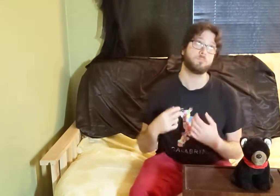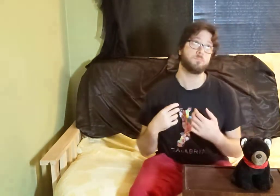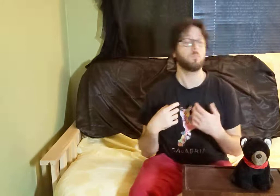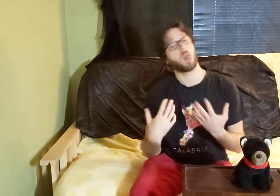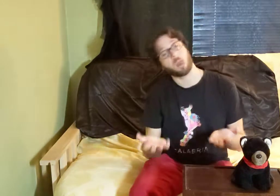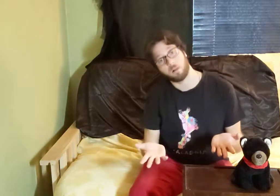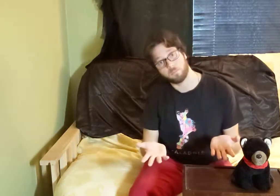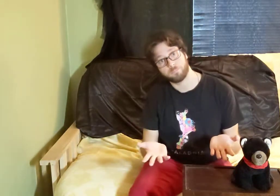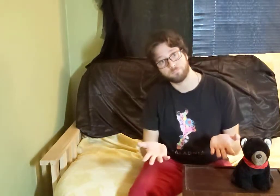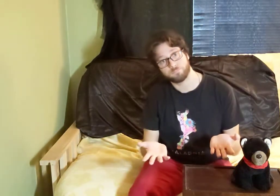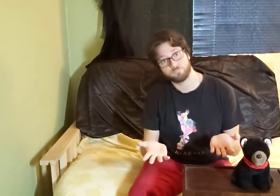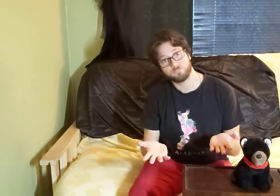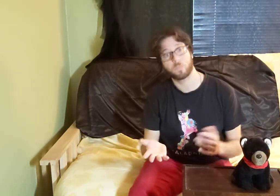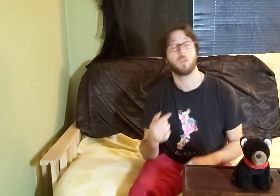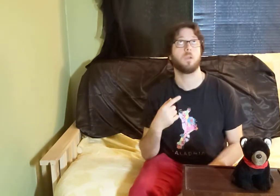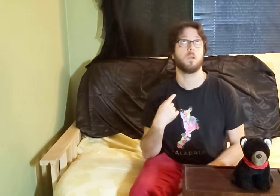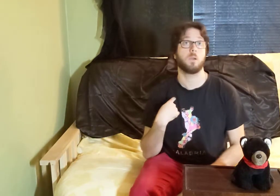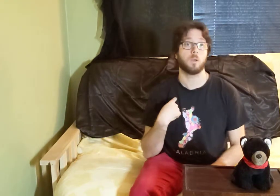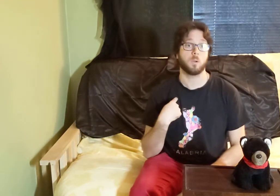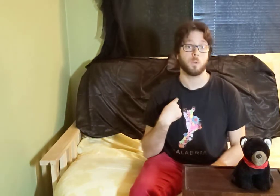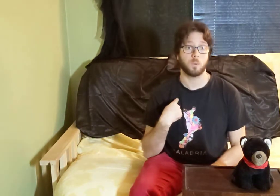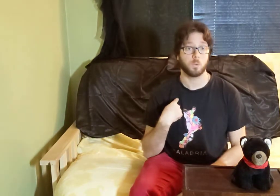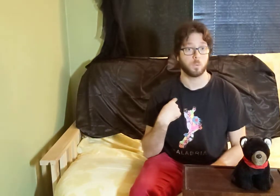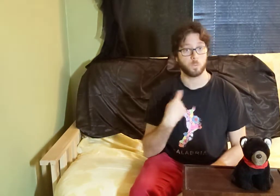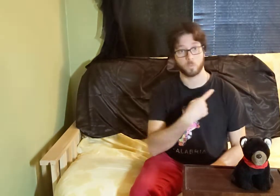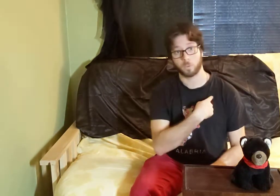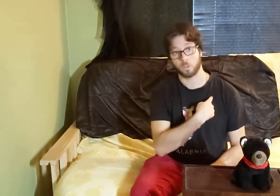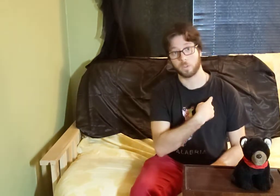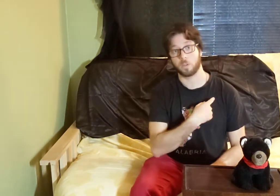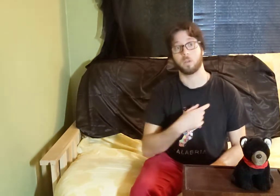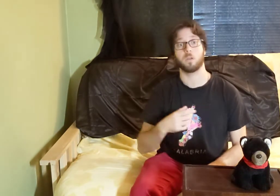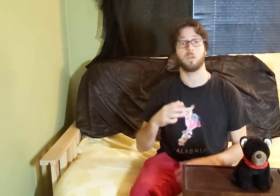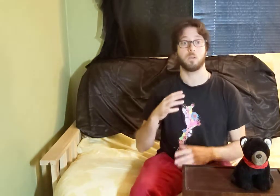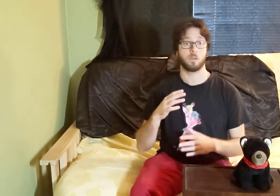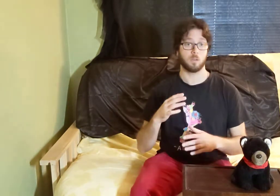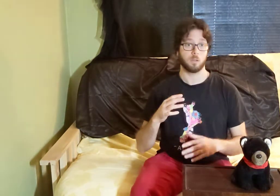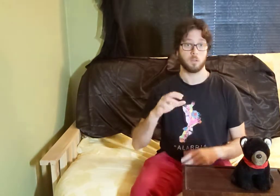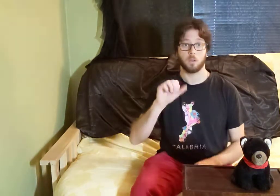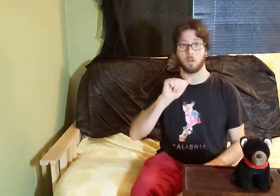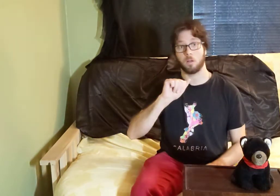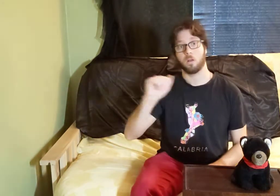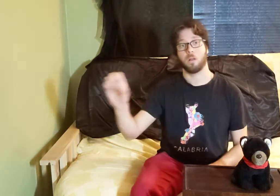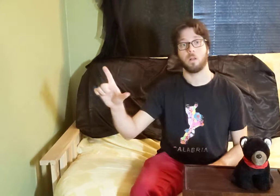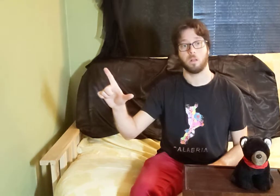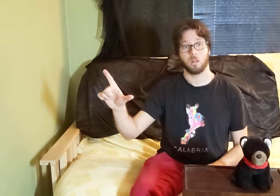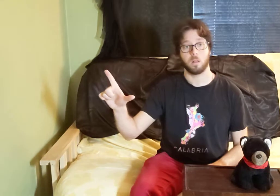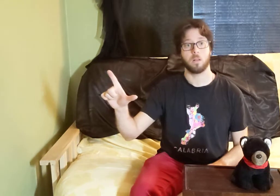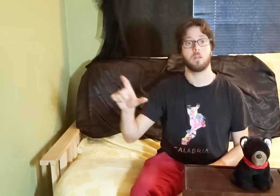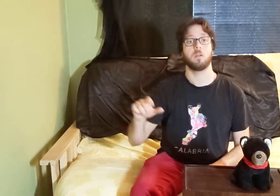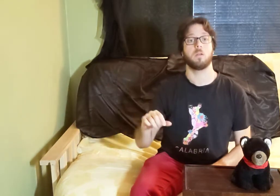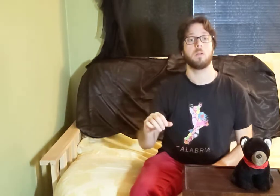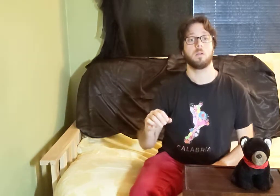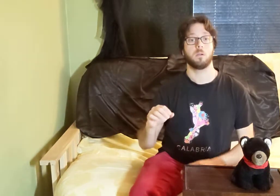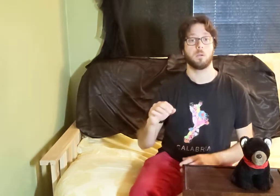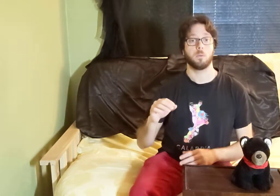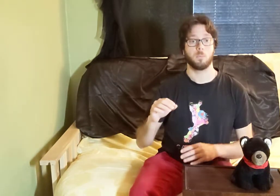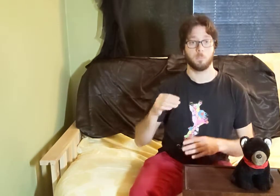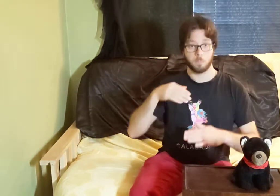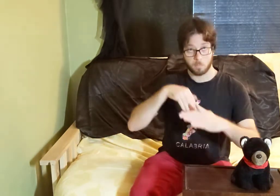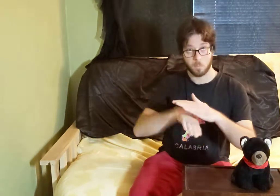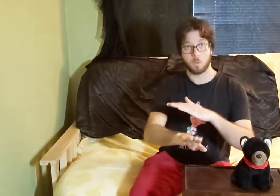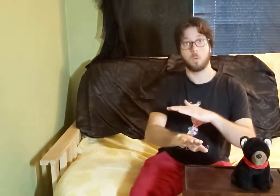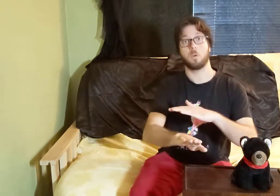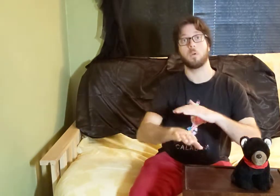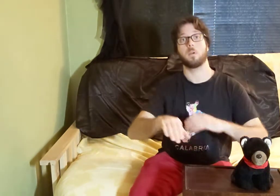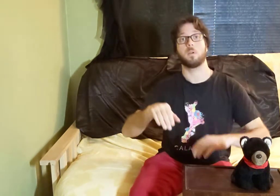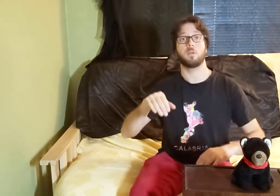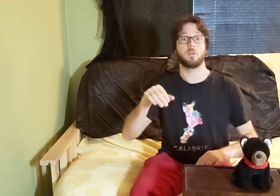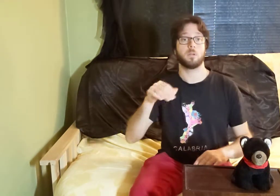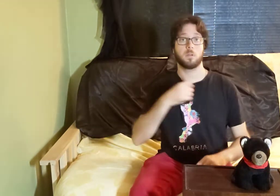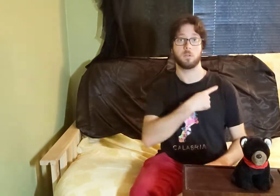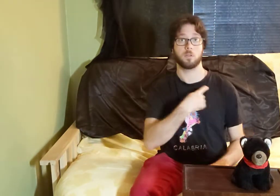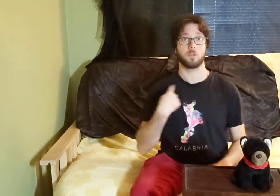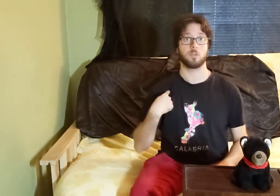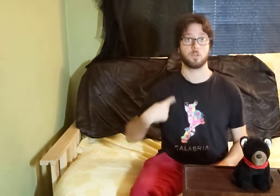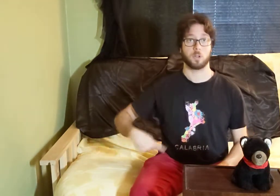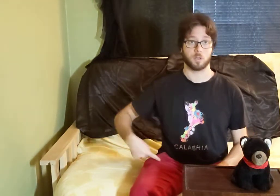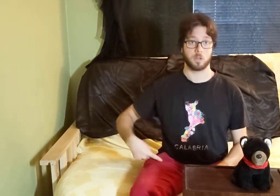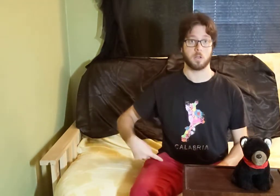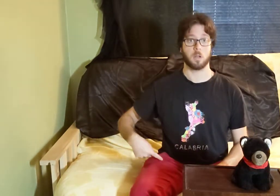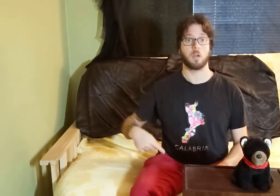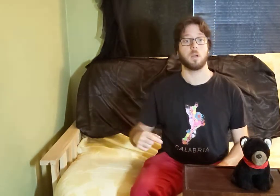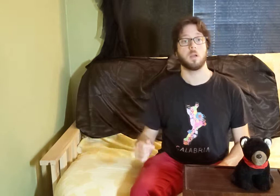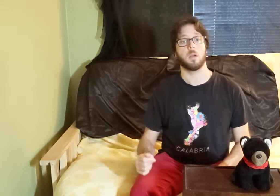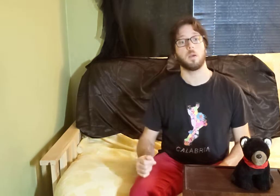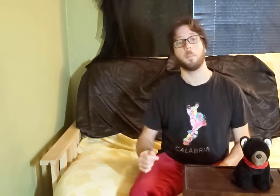SO-[well] WE #ALL BORN CHINA